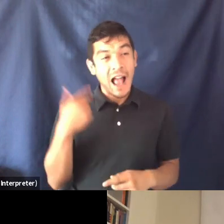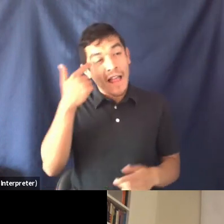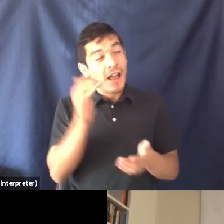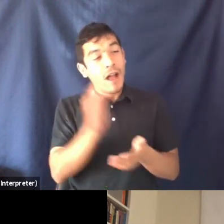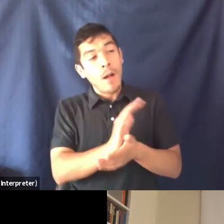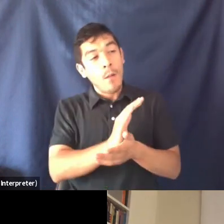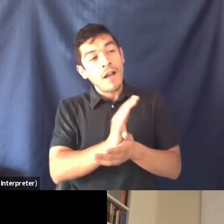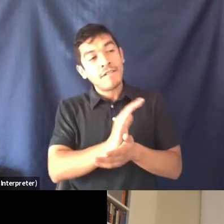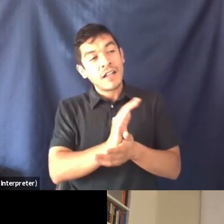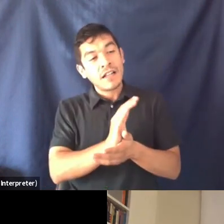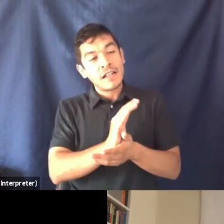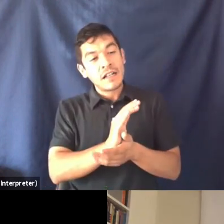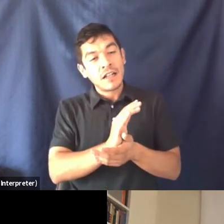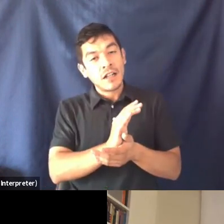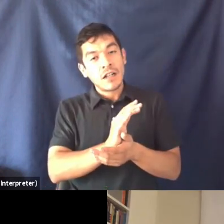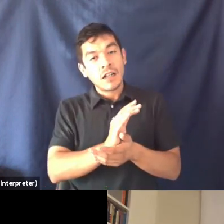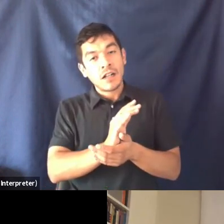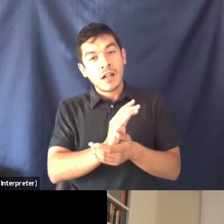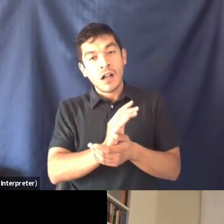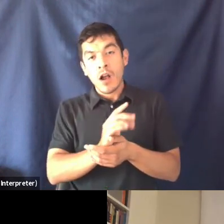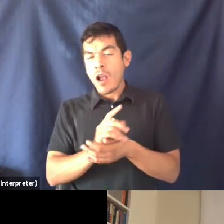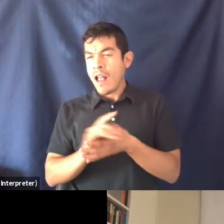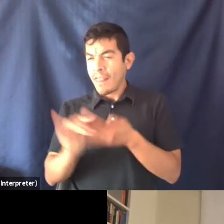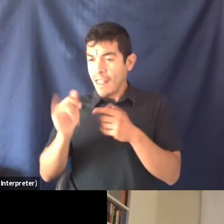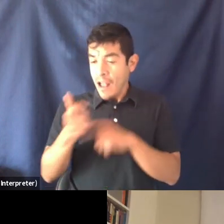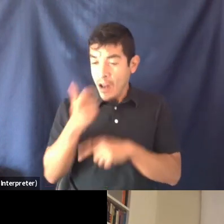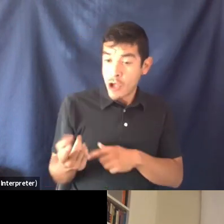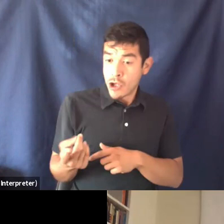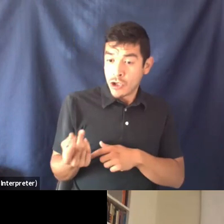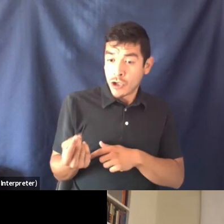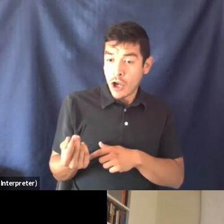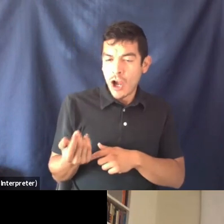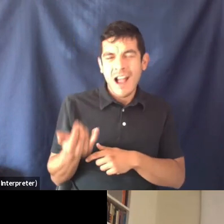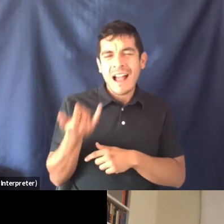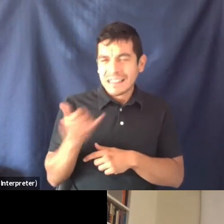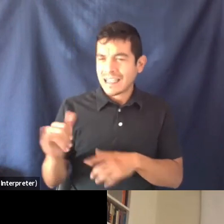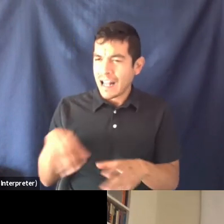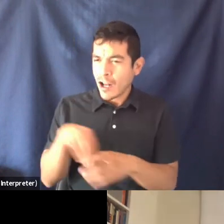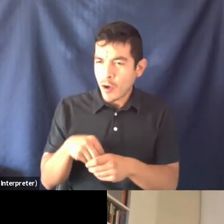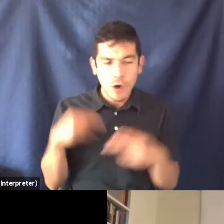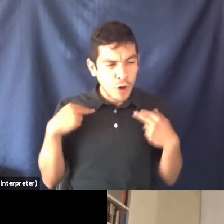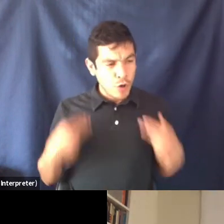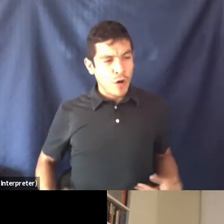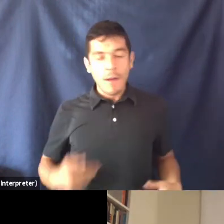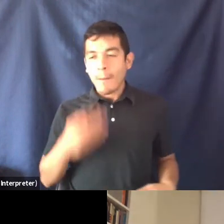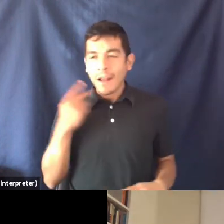almost necessarily has to include the human because we're so much a part of their DNA and they us,